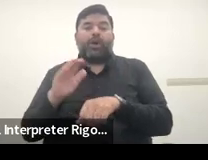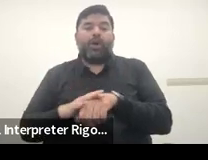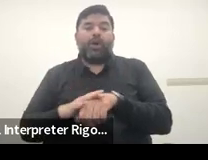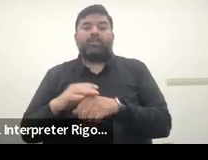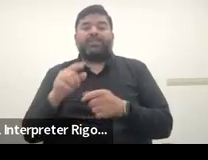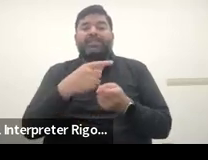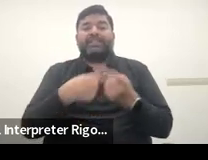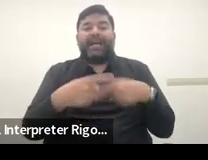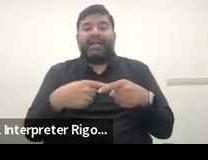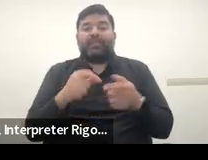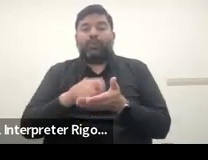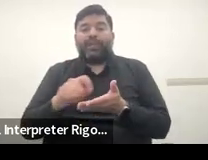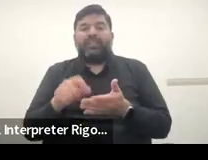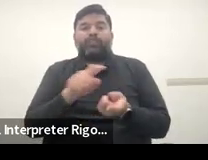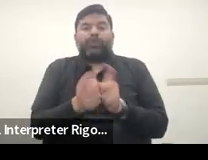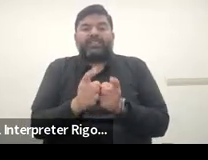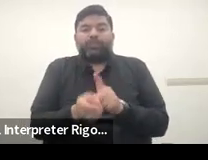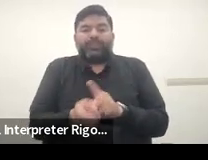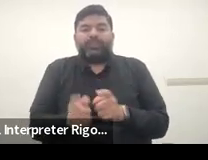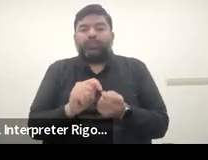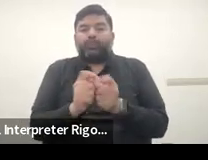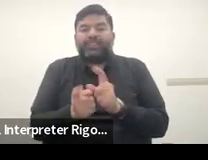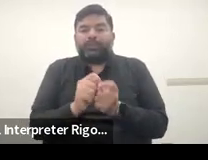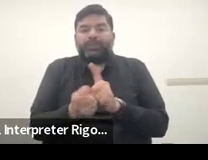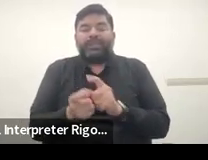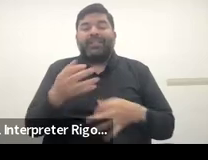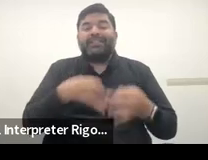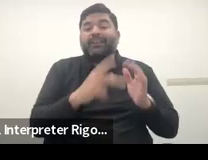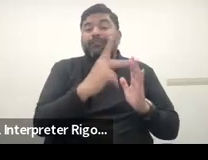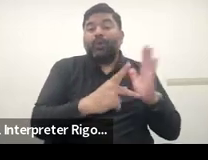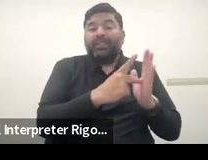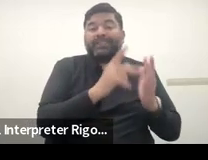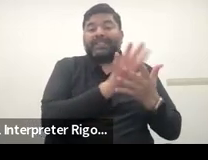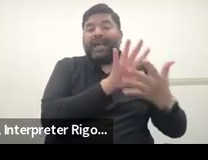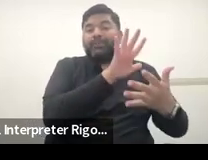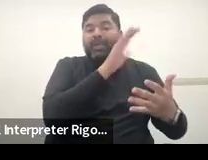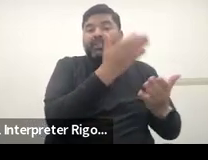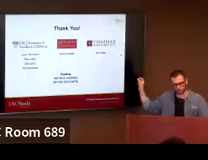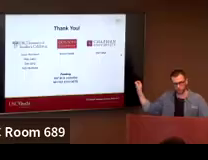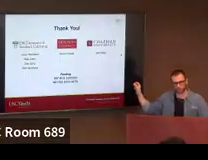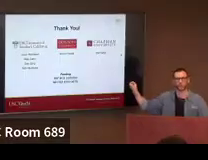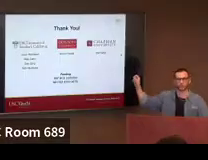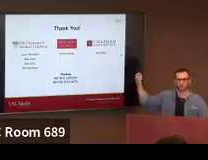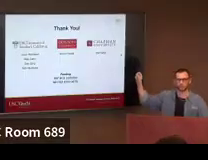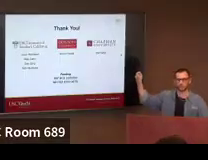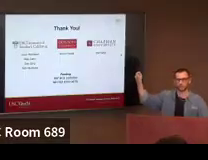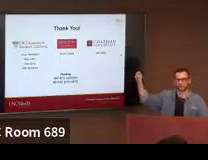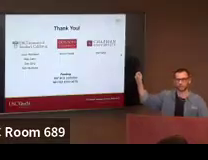this is instead of thinking of phonemes as sort of like abstract objects, he has specific